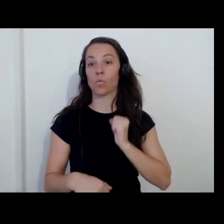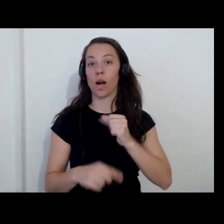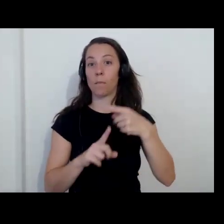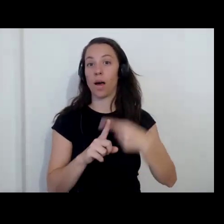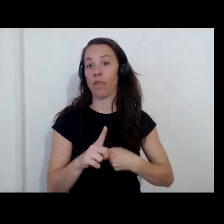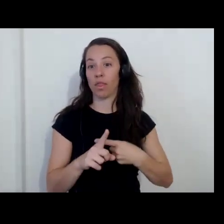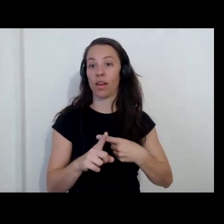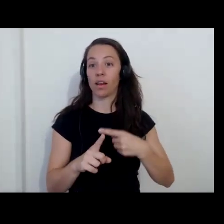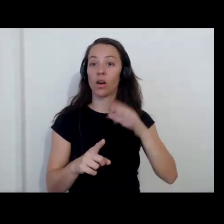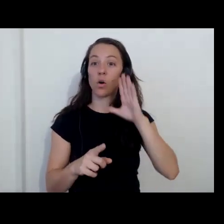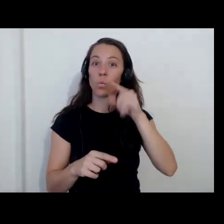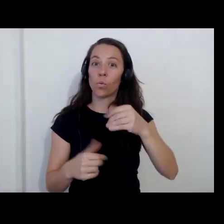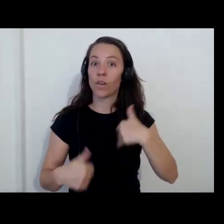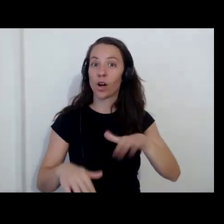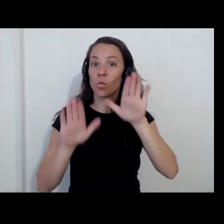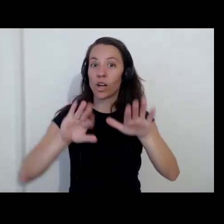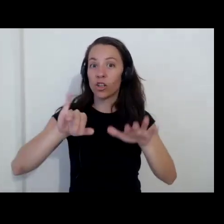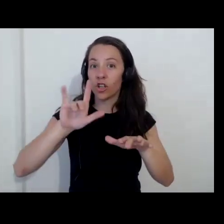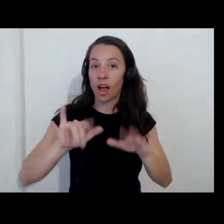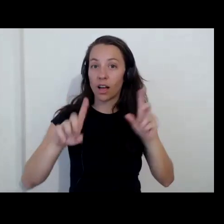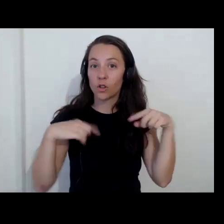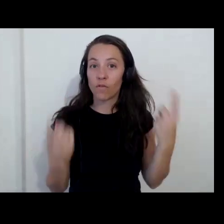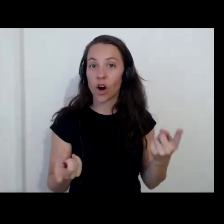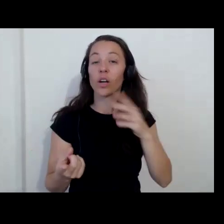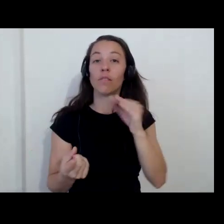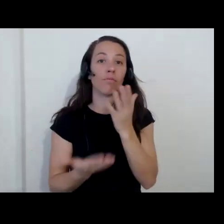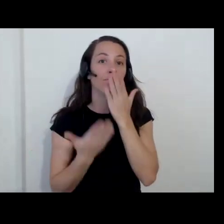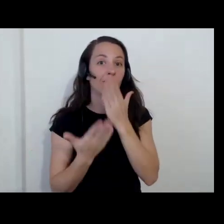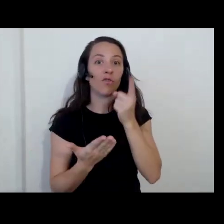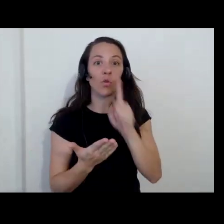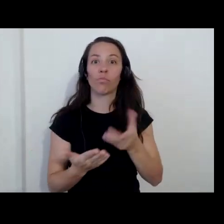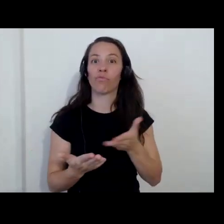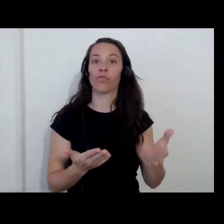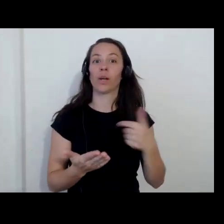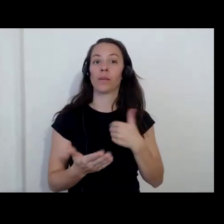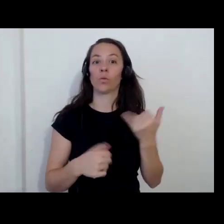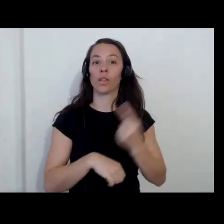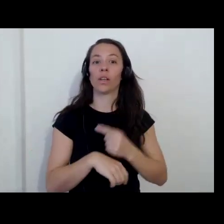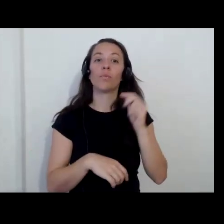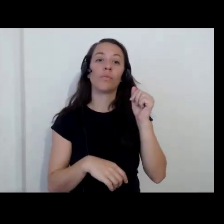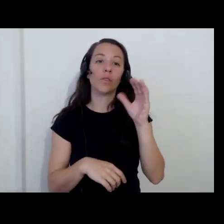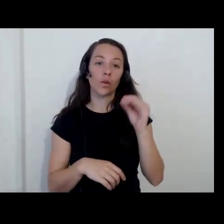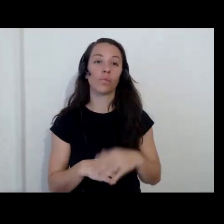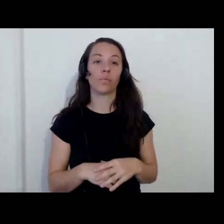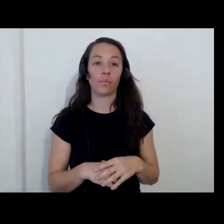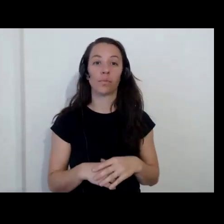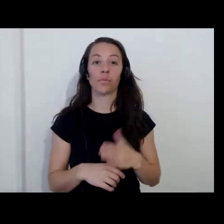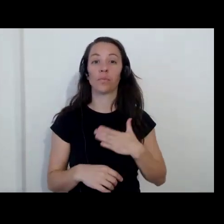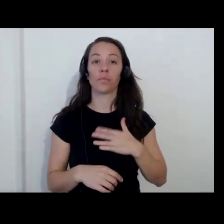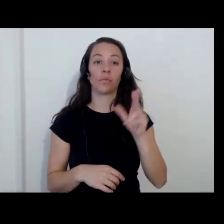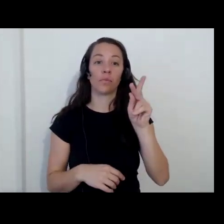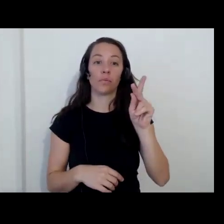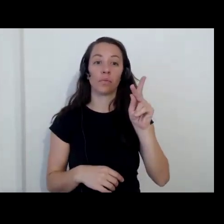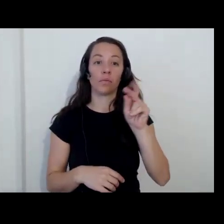Thank you, again, for having me. As a quick intro my name is Keely, and I'm the CEO and founder of Making Space.